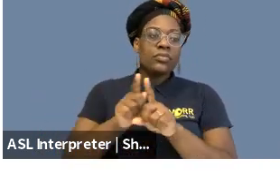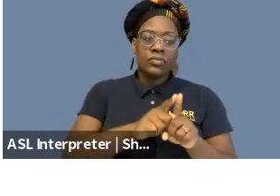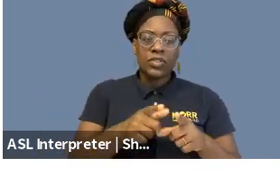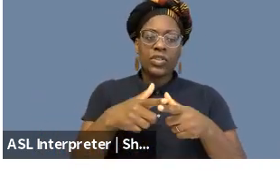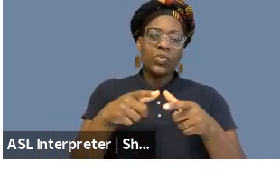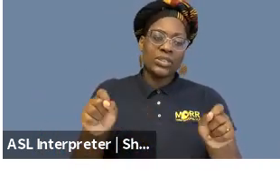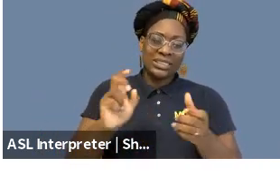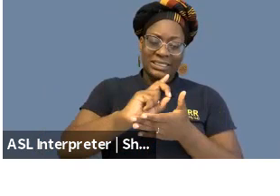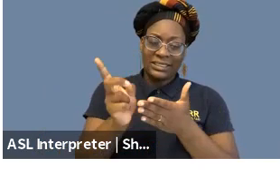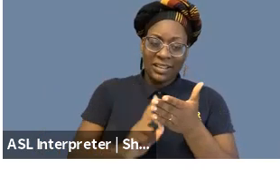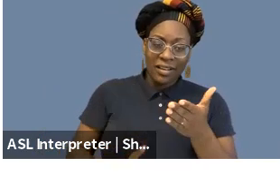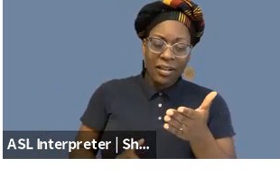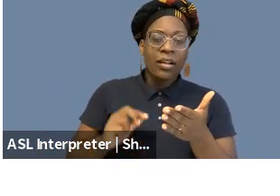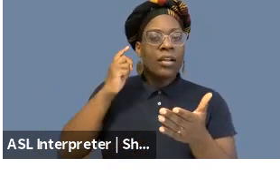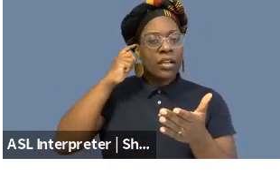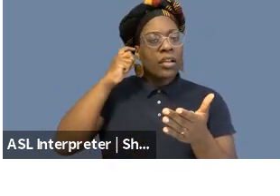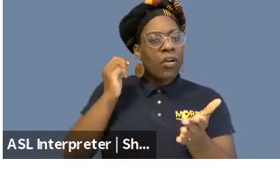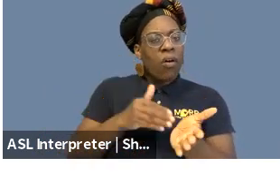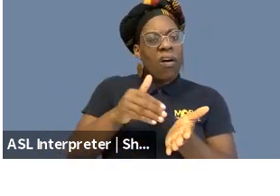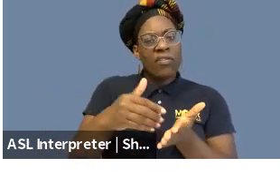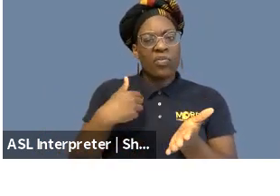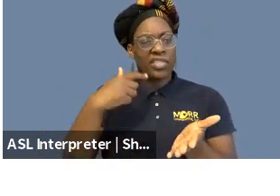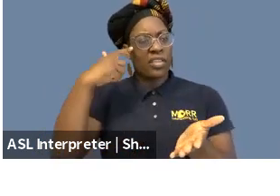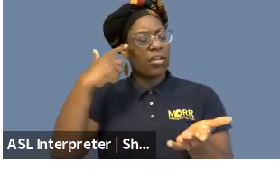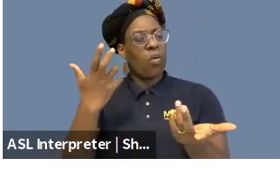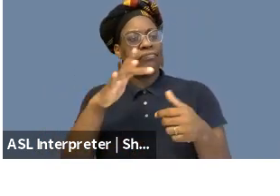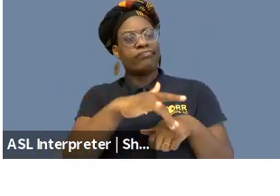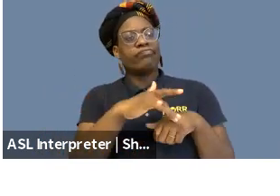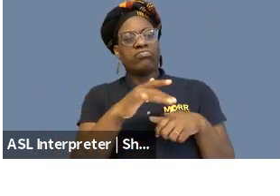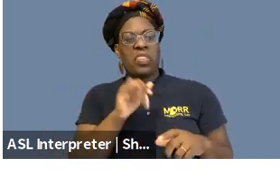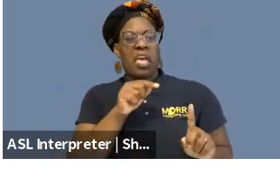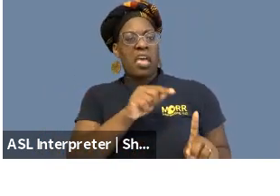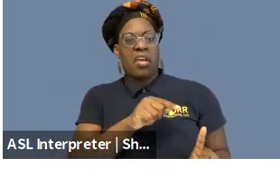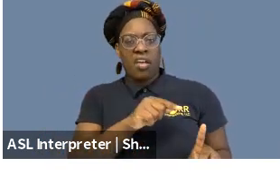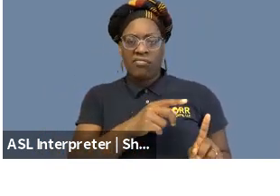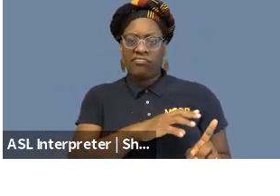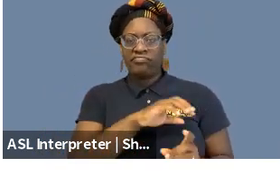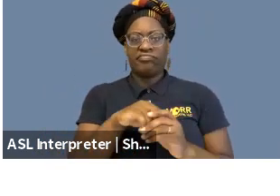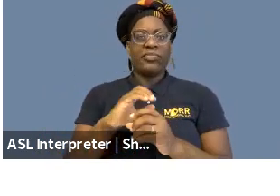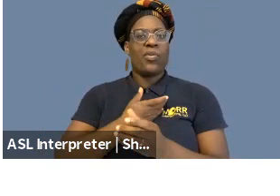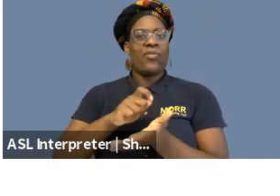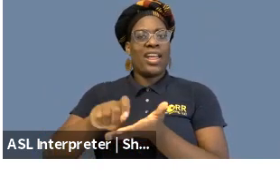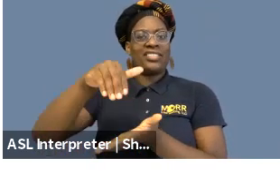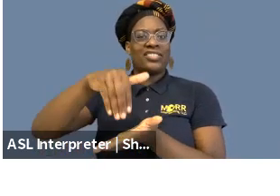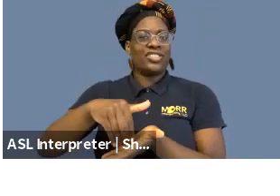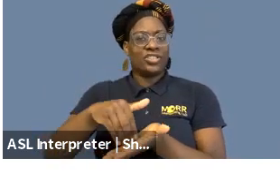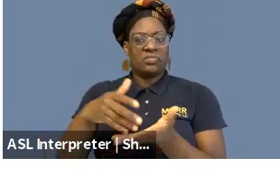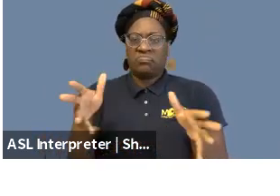but the truth is, we are all constantly engaging in multiple modes of communication.